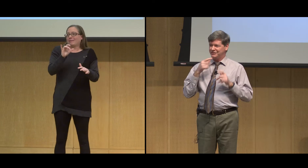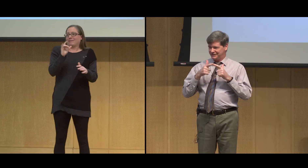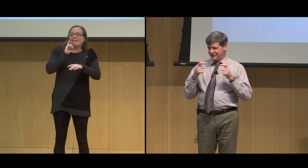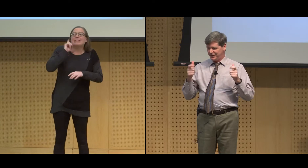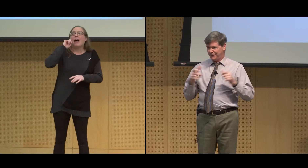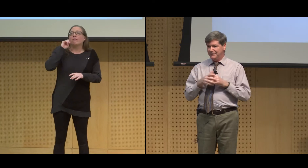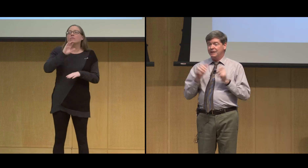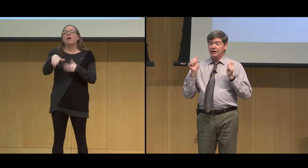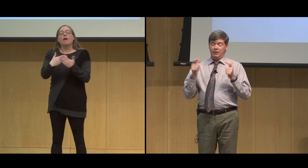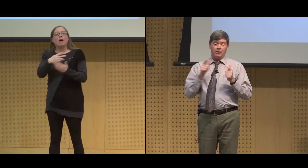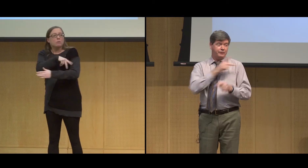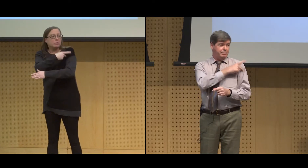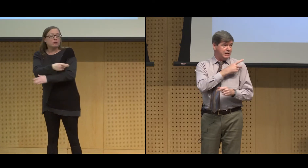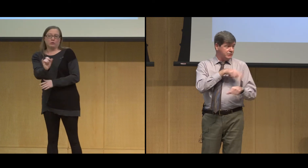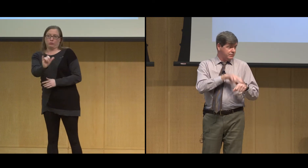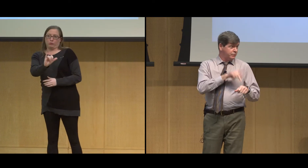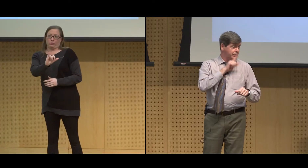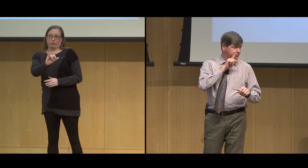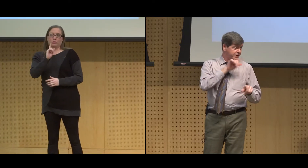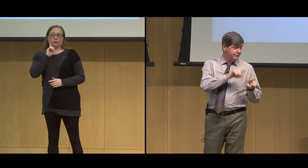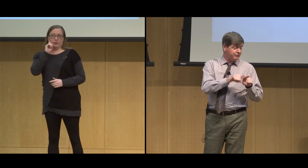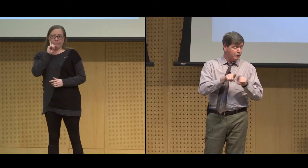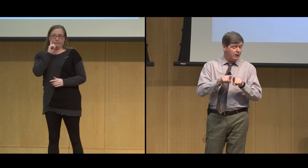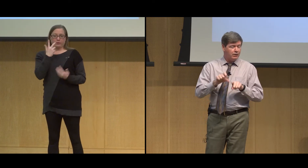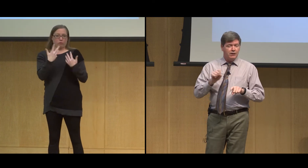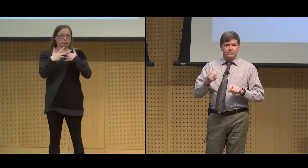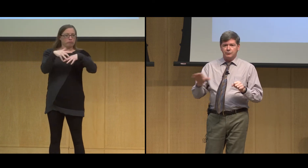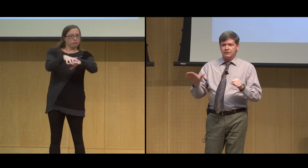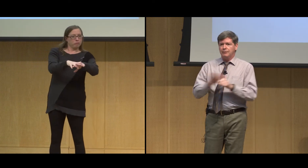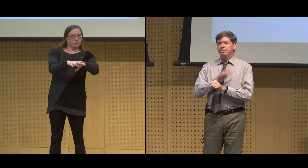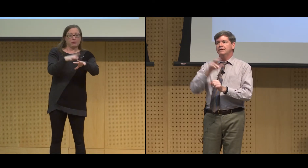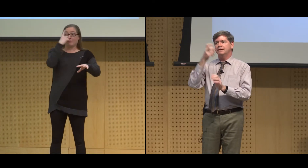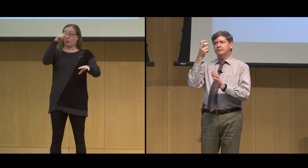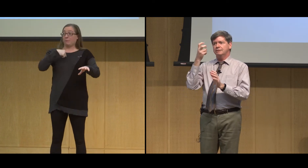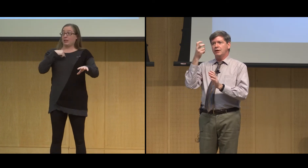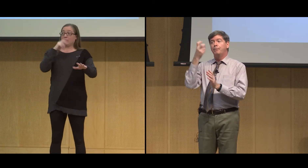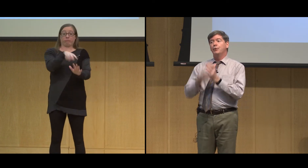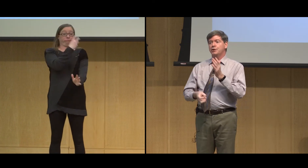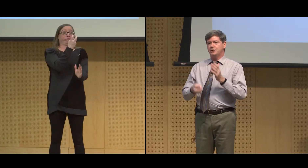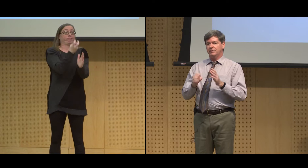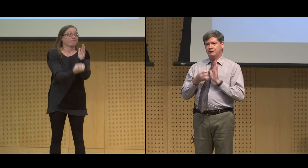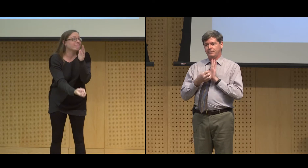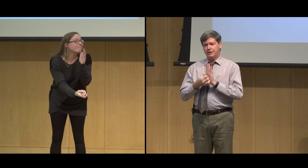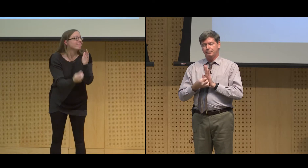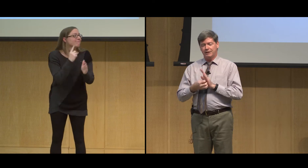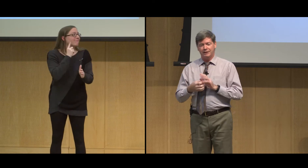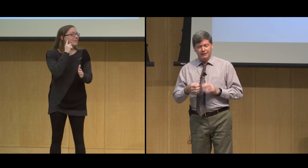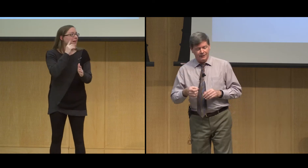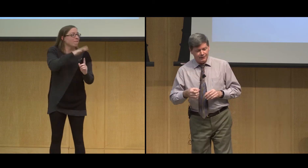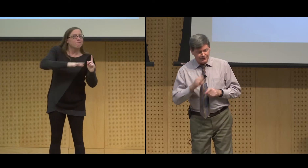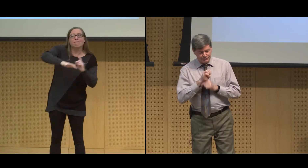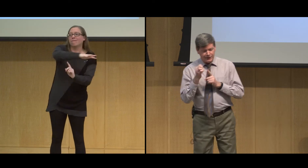and all of the patients, of course, were Deaf as well. So it was a complete immersion environment, uh, environment.